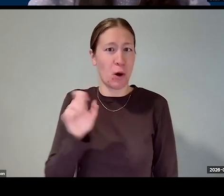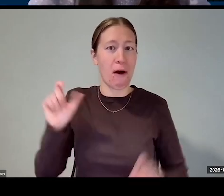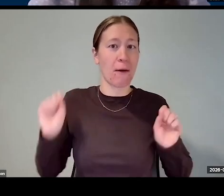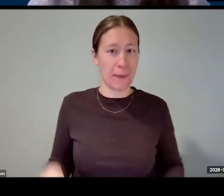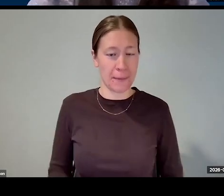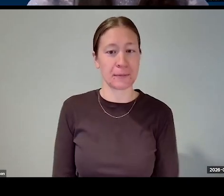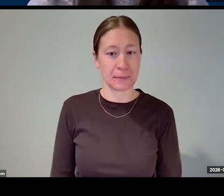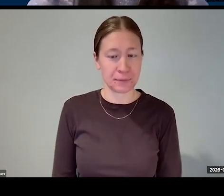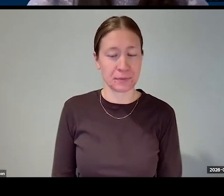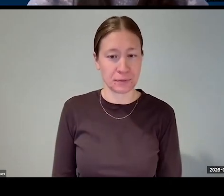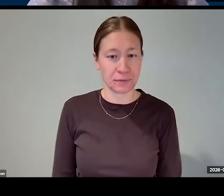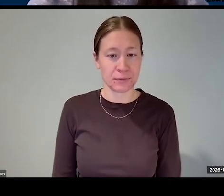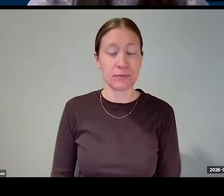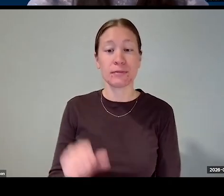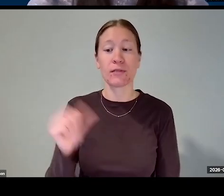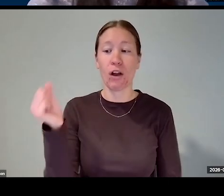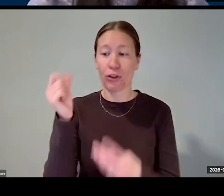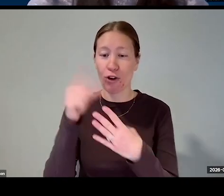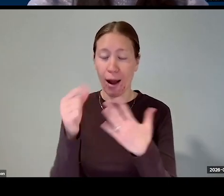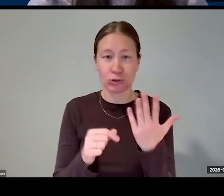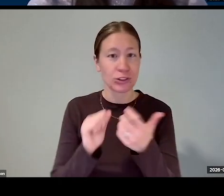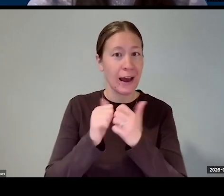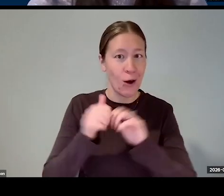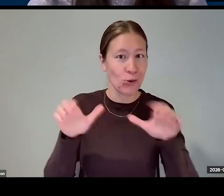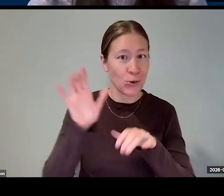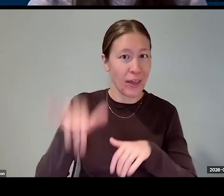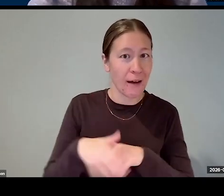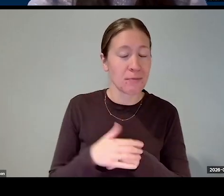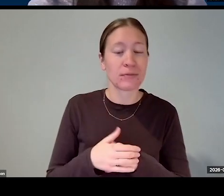Another way to do this if I didn't already have descriptive text